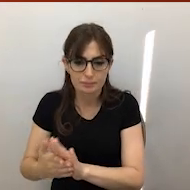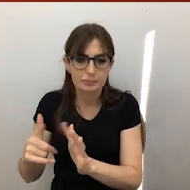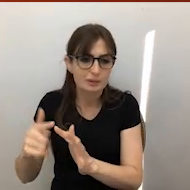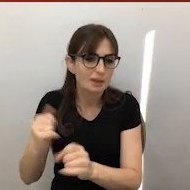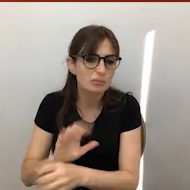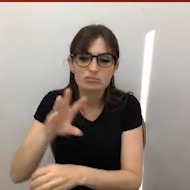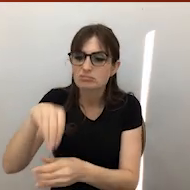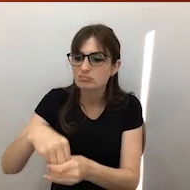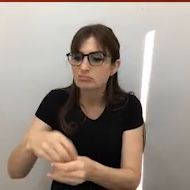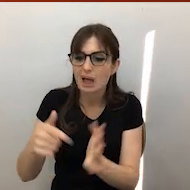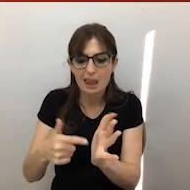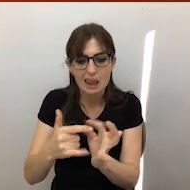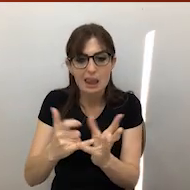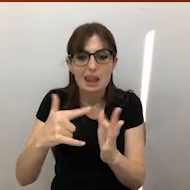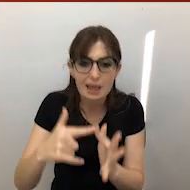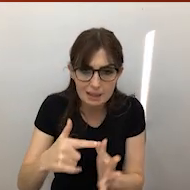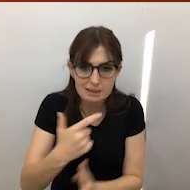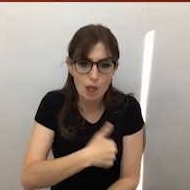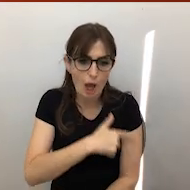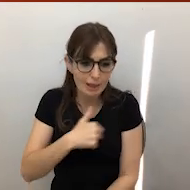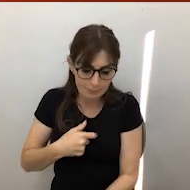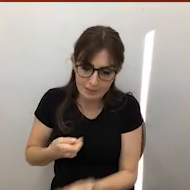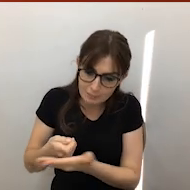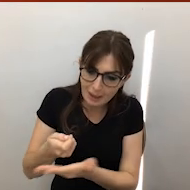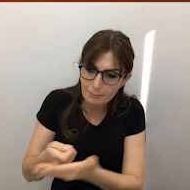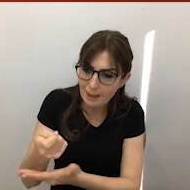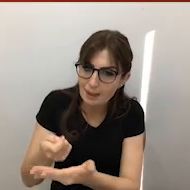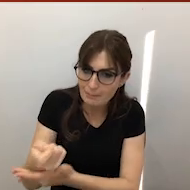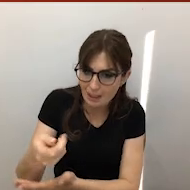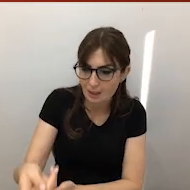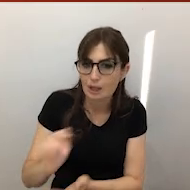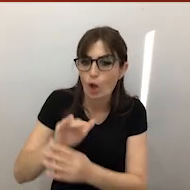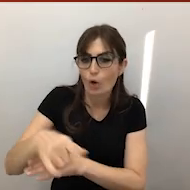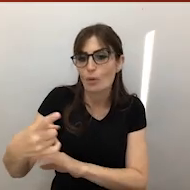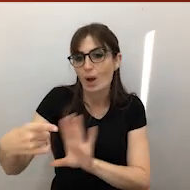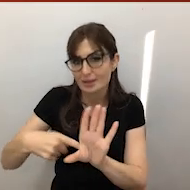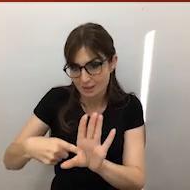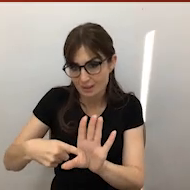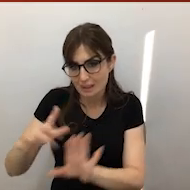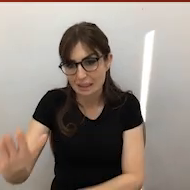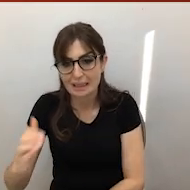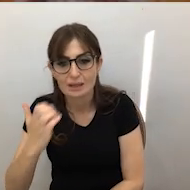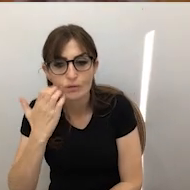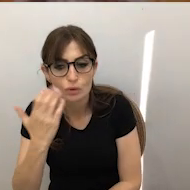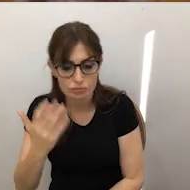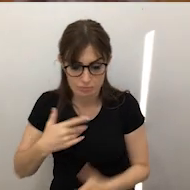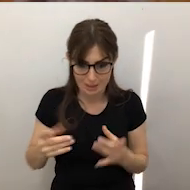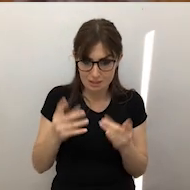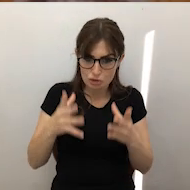Examples include a lease liability, which is money due to be paid under a lease greater than one year in the future. As a director,